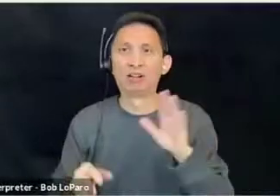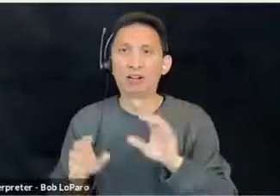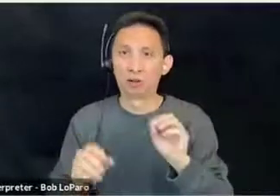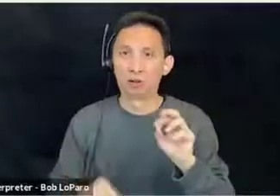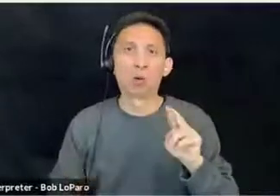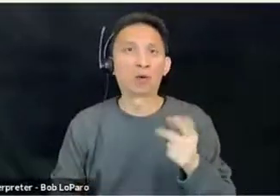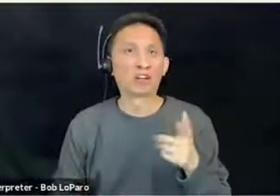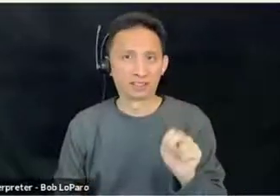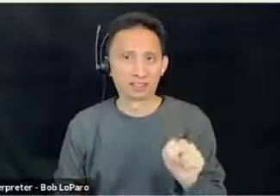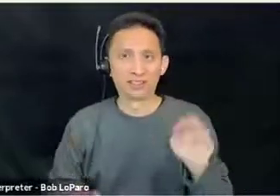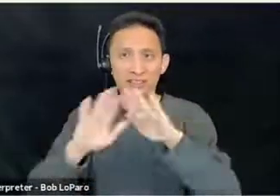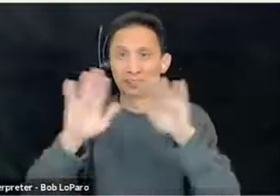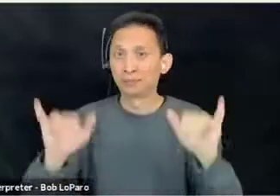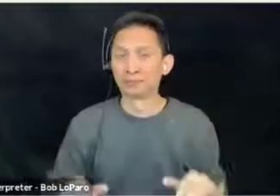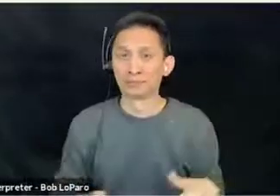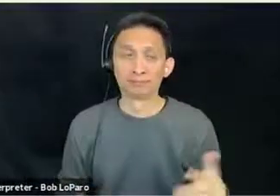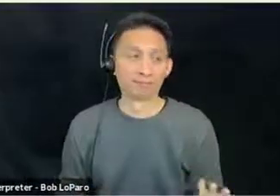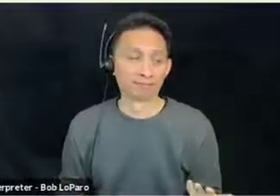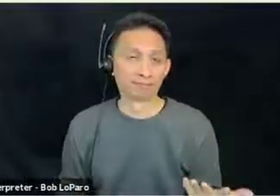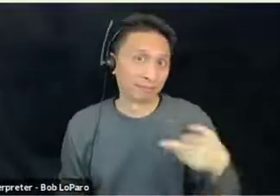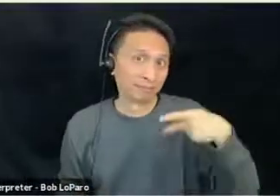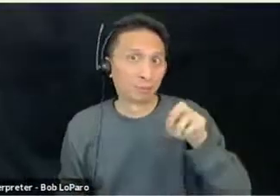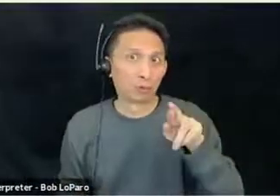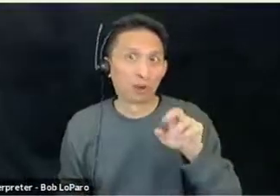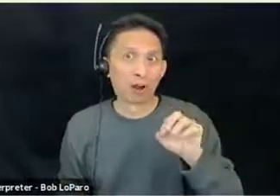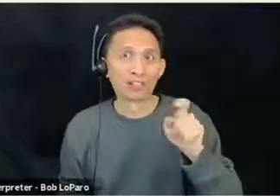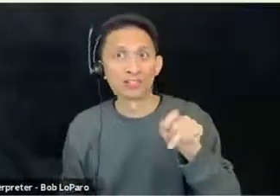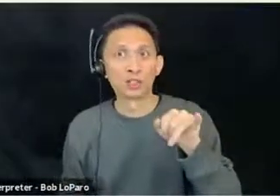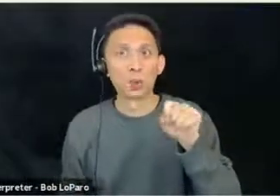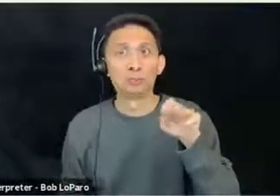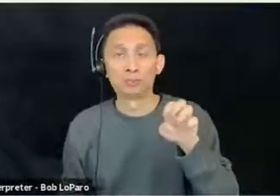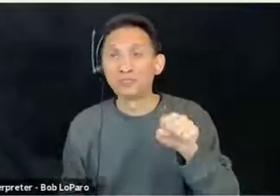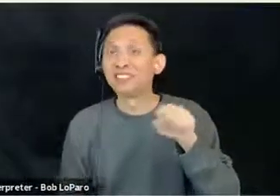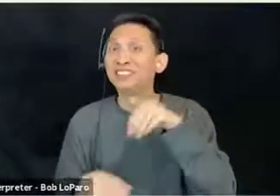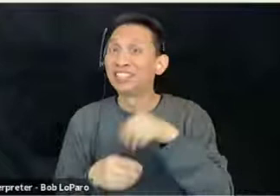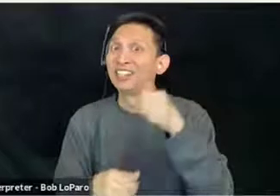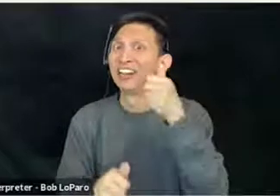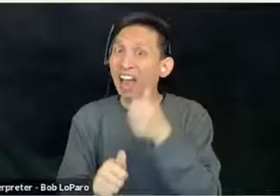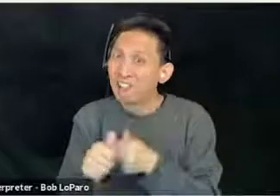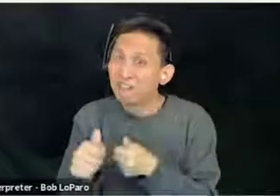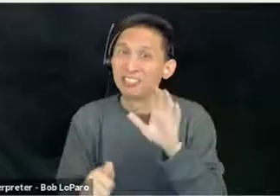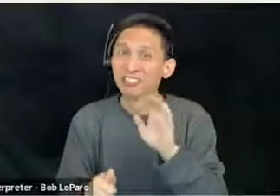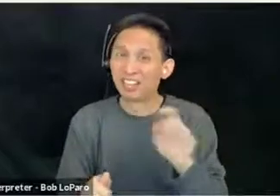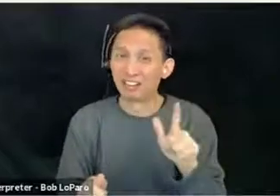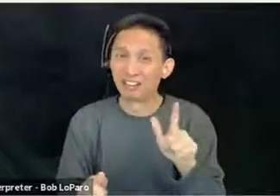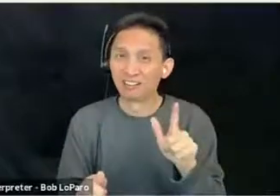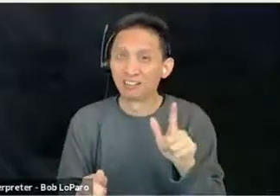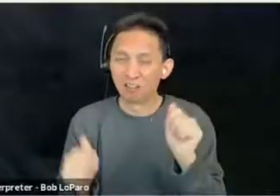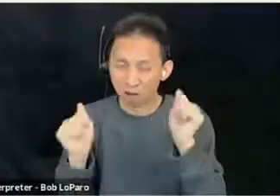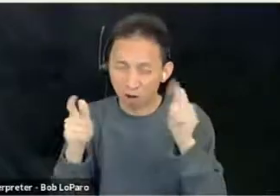because peroxisomes are in every cell of our body. So, what do we see